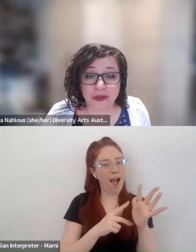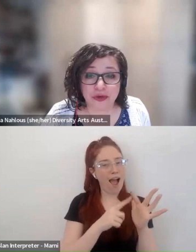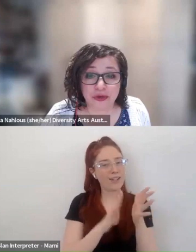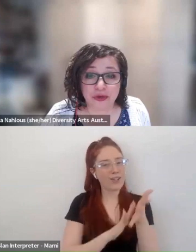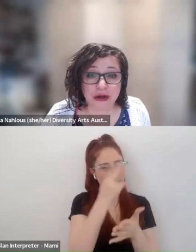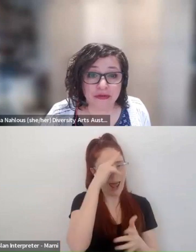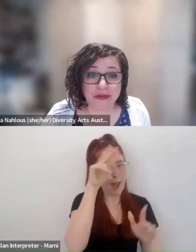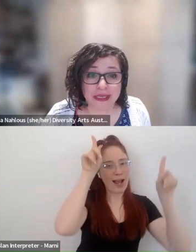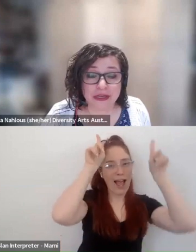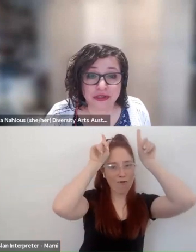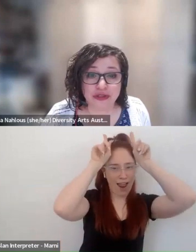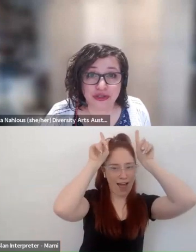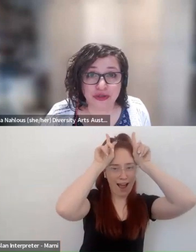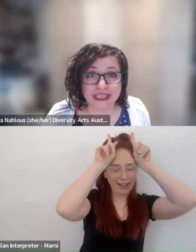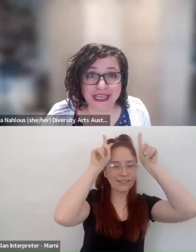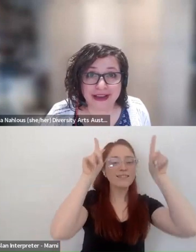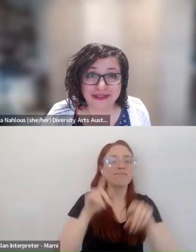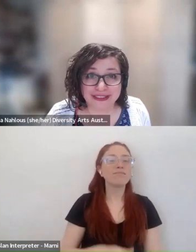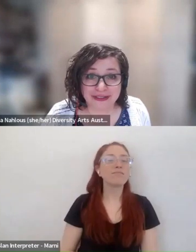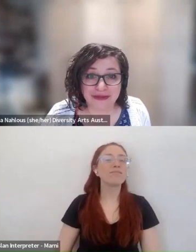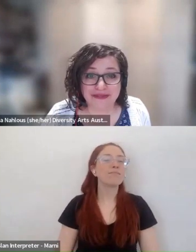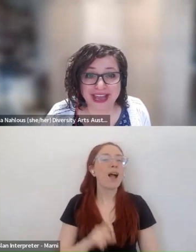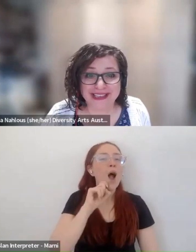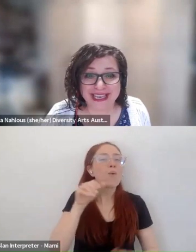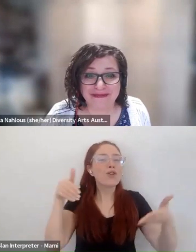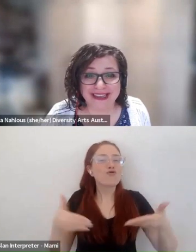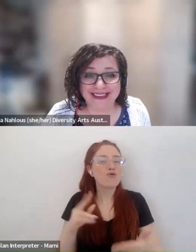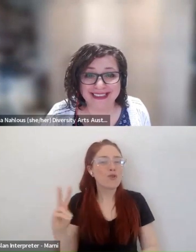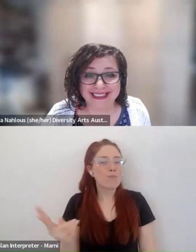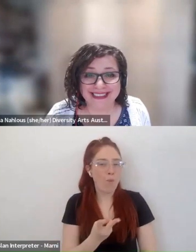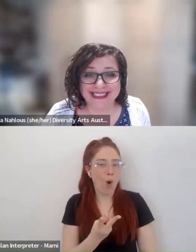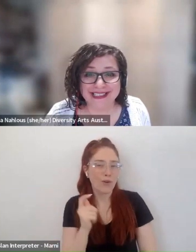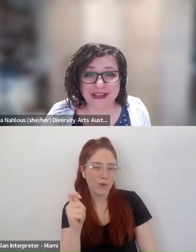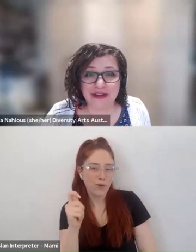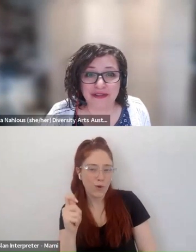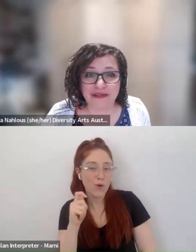who I'll introduce shortly after a little bit of housekeeping. So